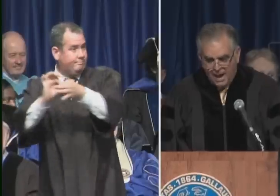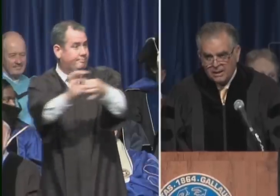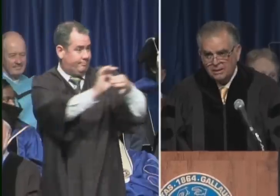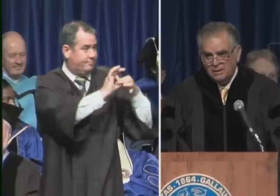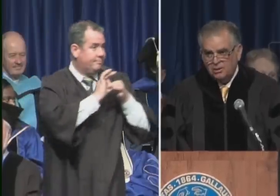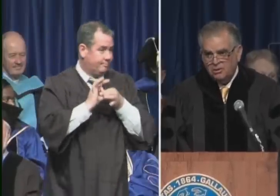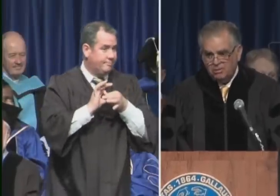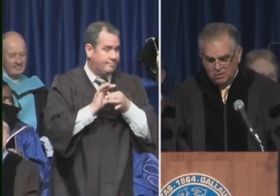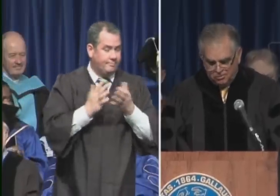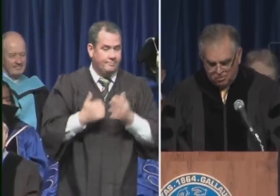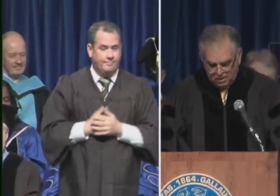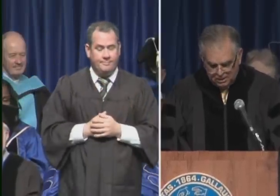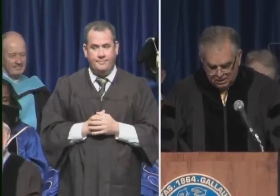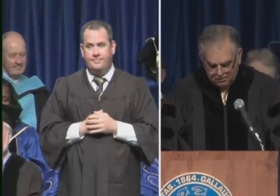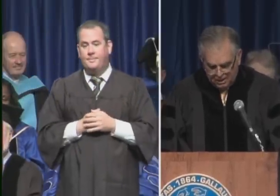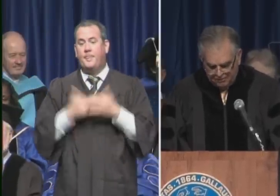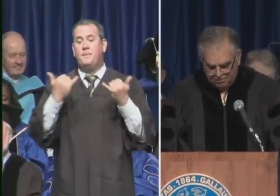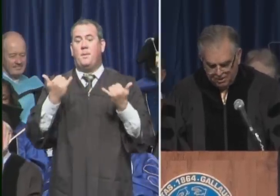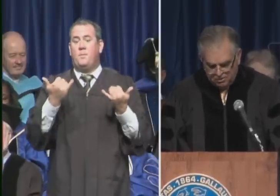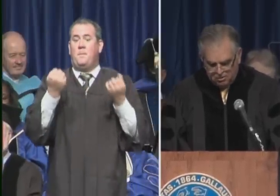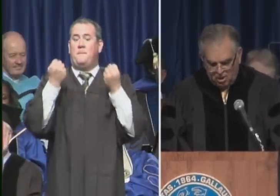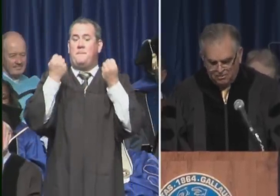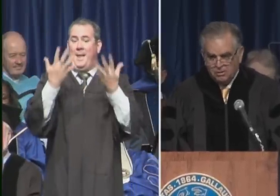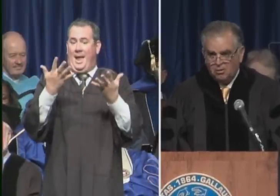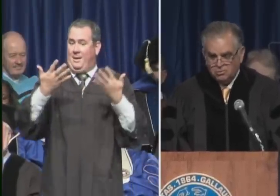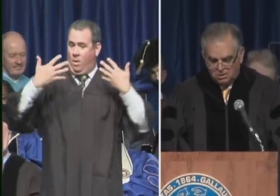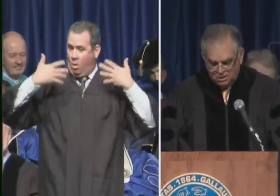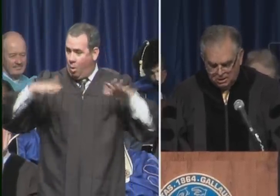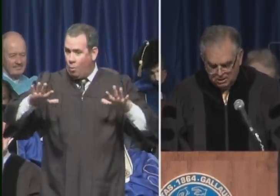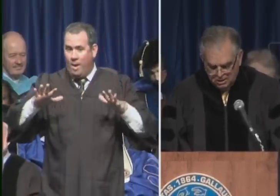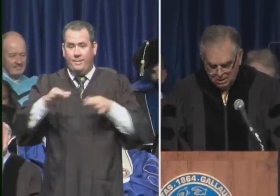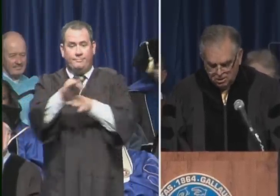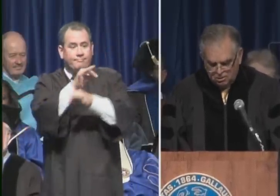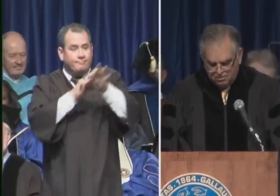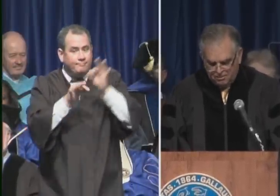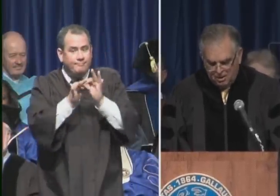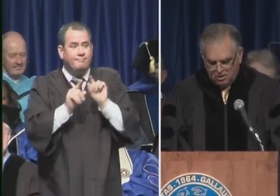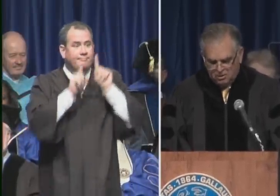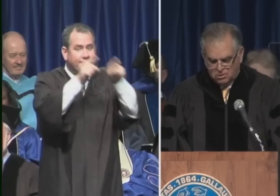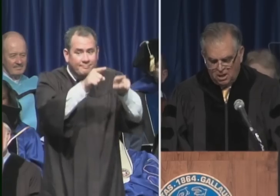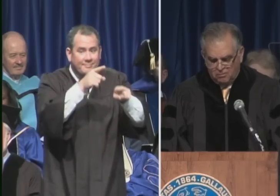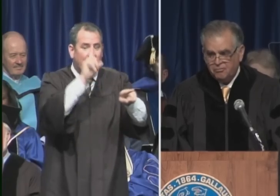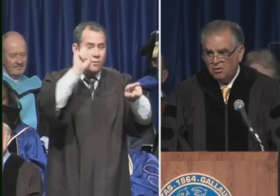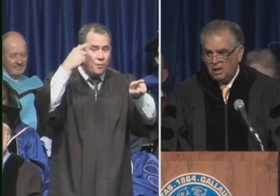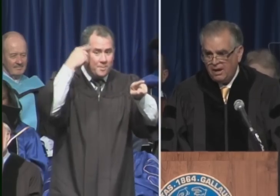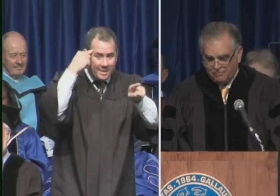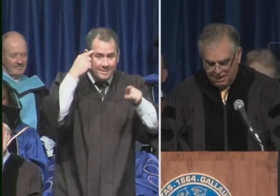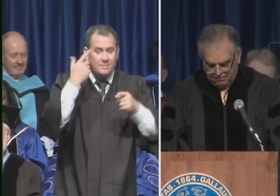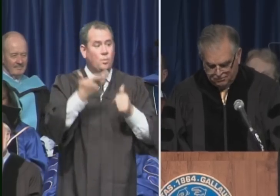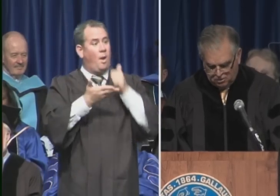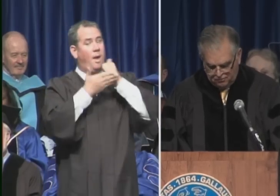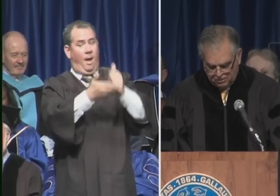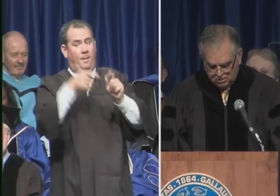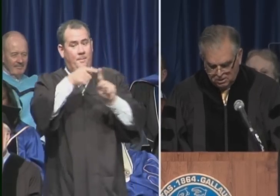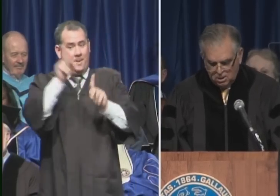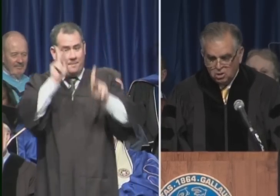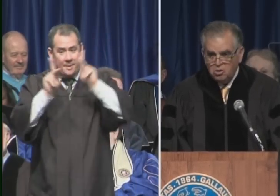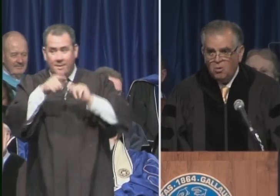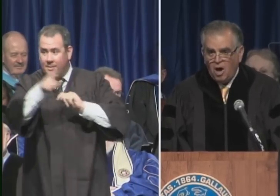You're interning in the government. You're helping those in need. You're preparing yourselves for a lifetime of service.